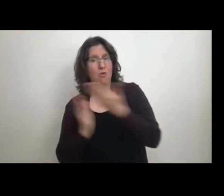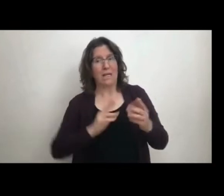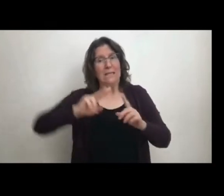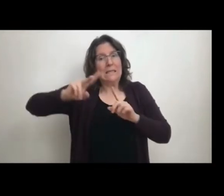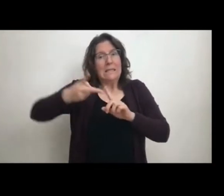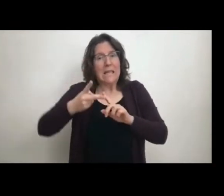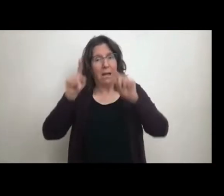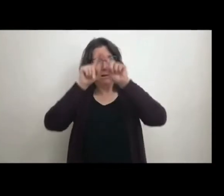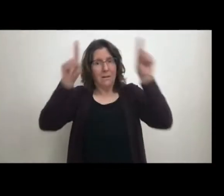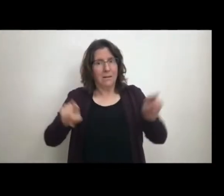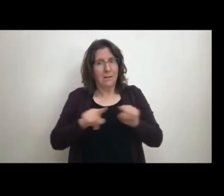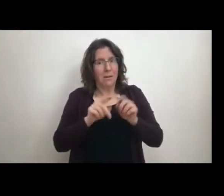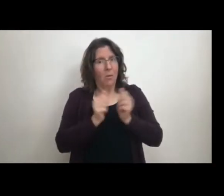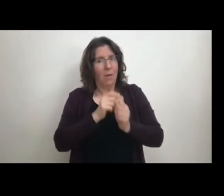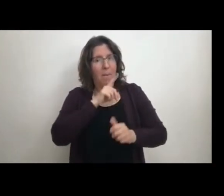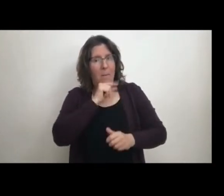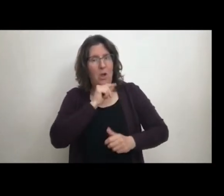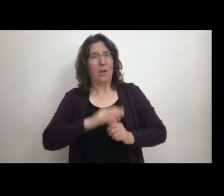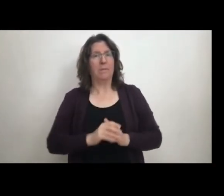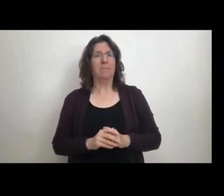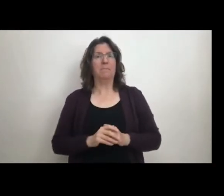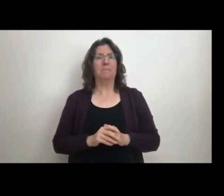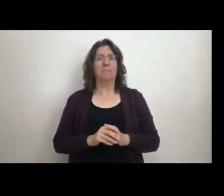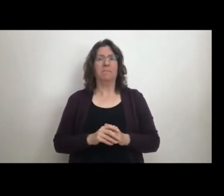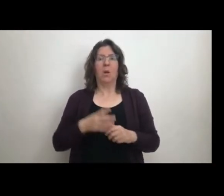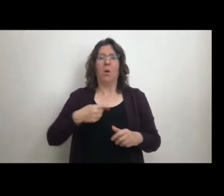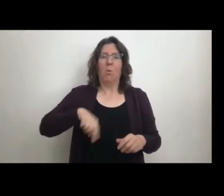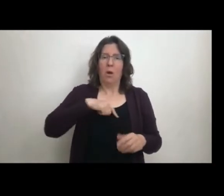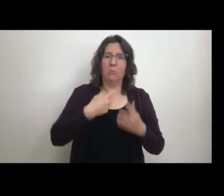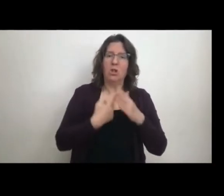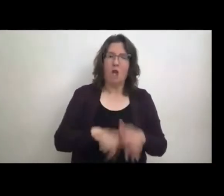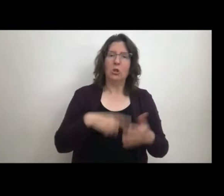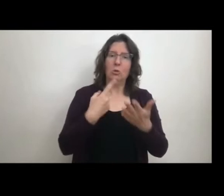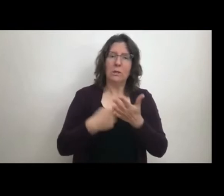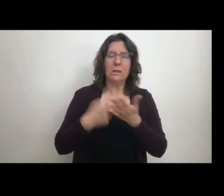Now I want to tell you about the second piece they brought to the class.